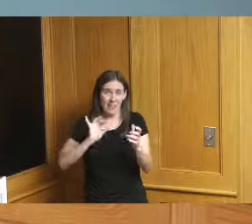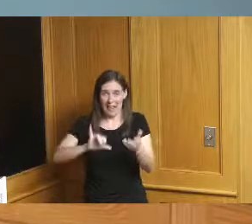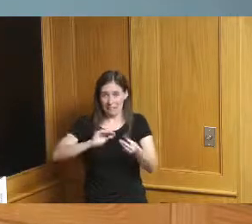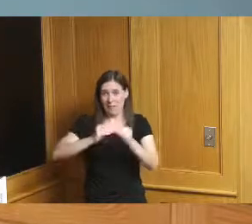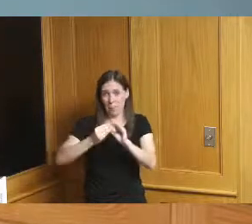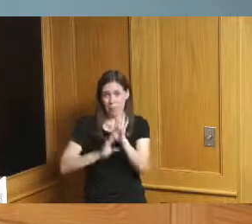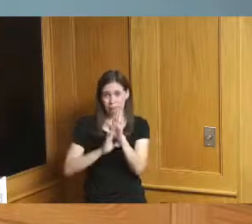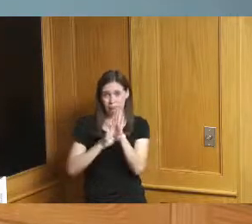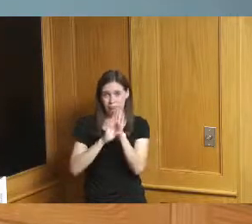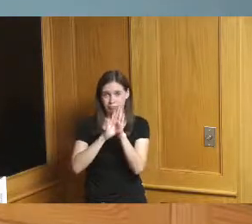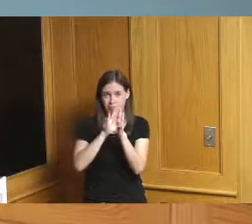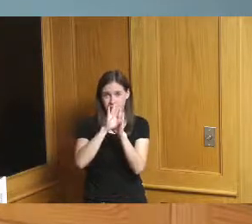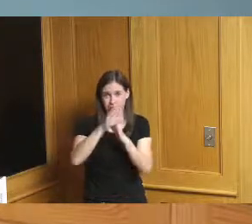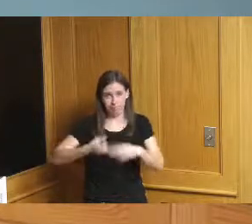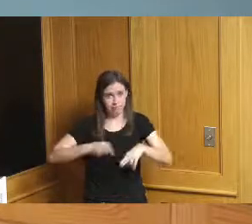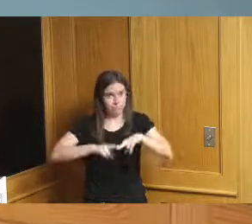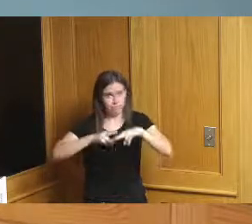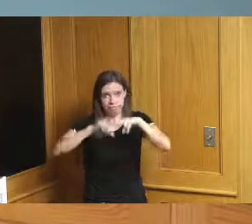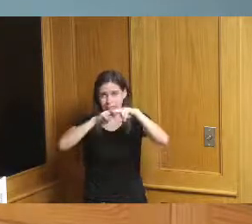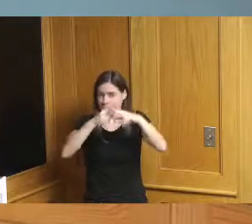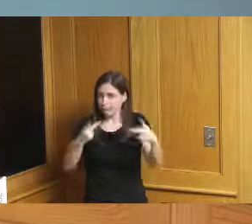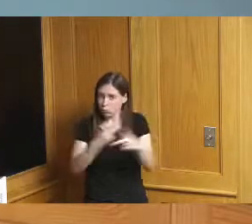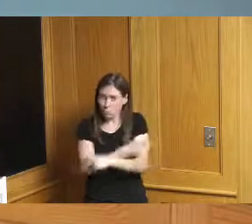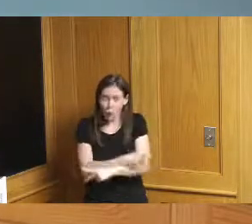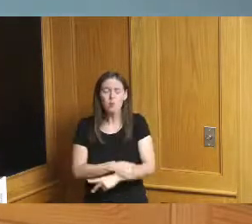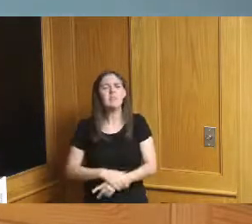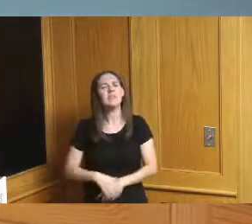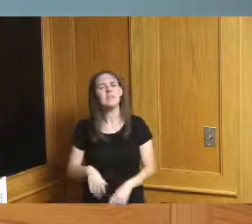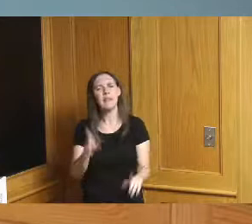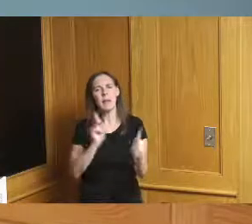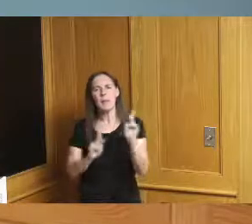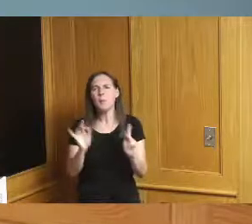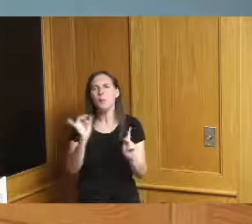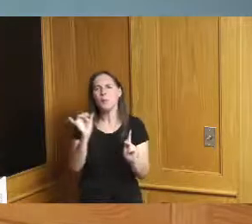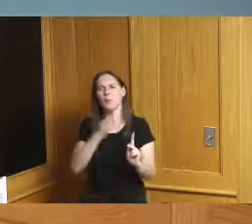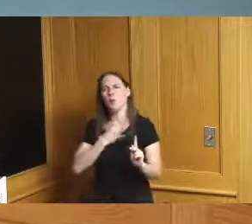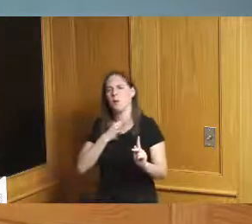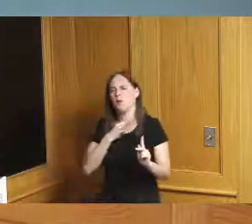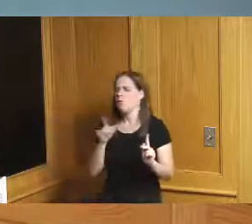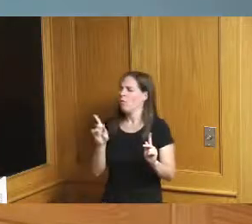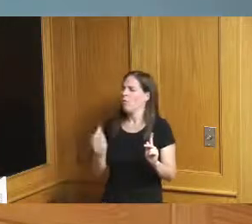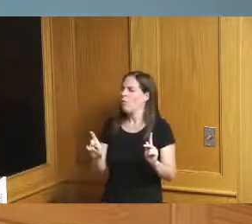people have asked this question though if you had um because i think there's some misinformation